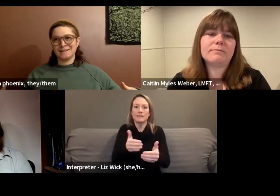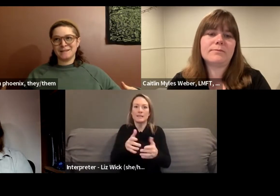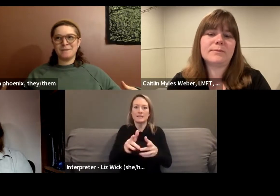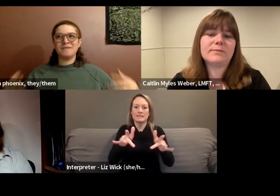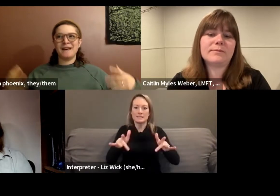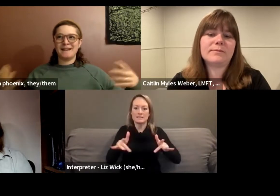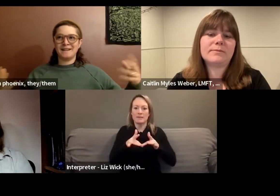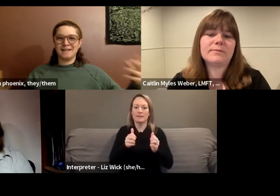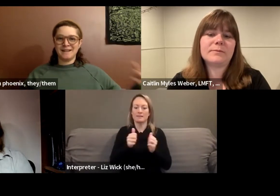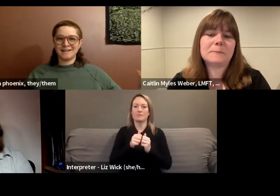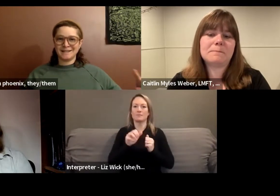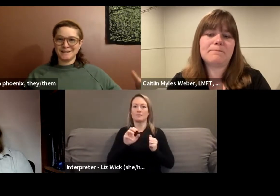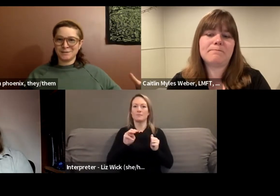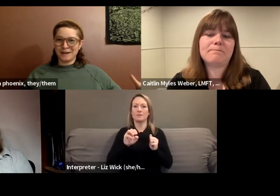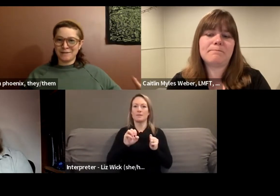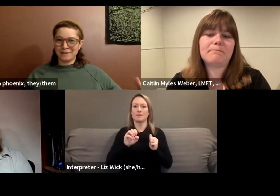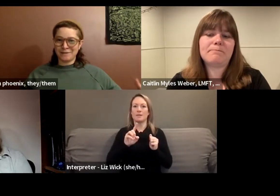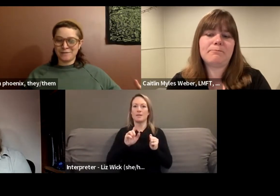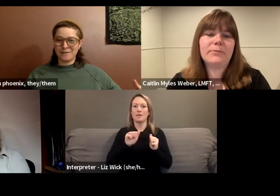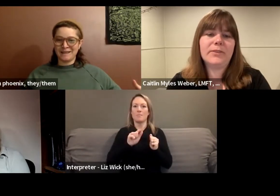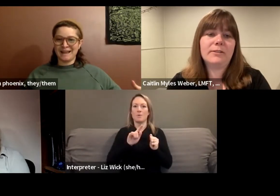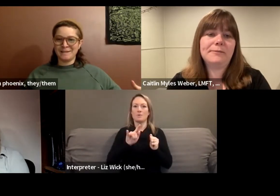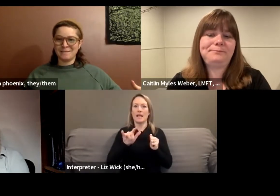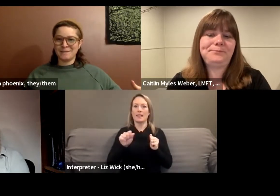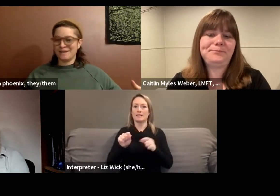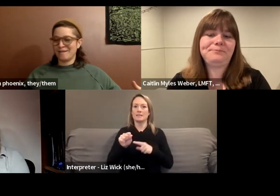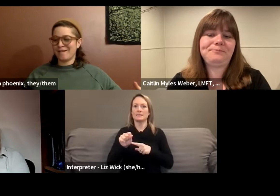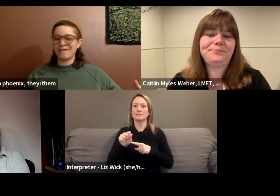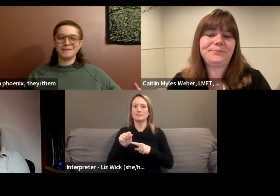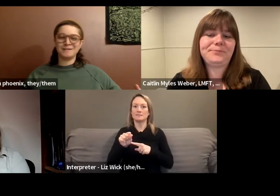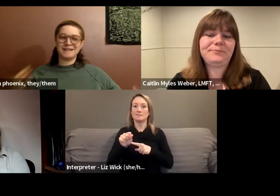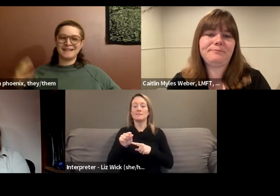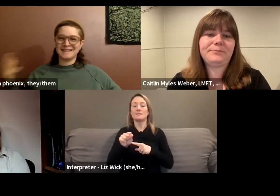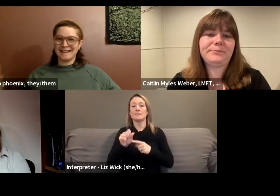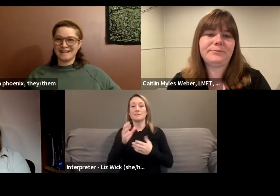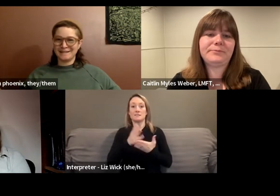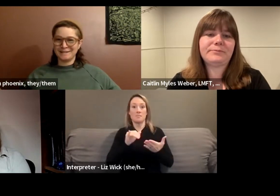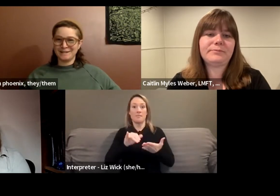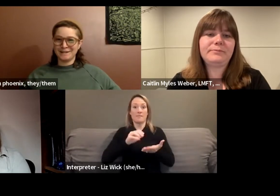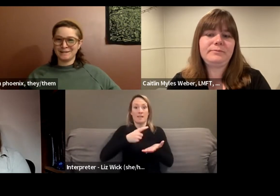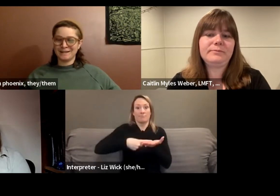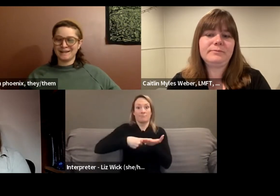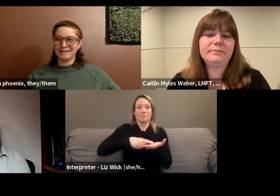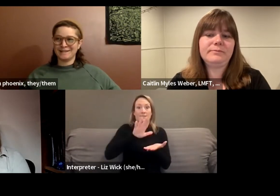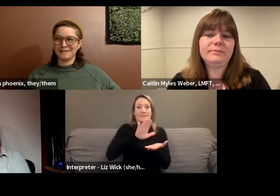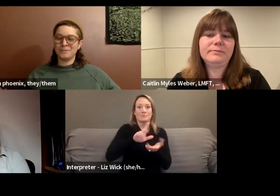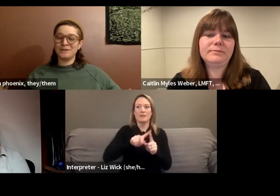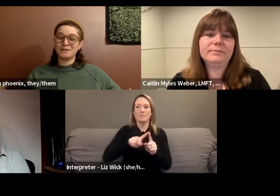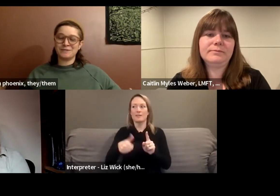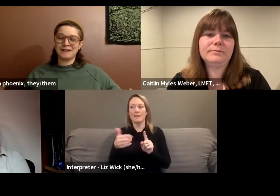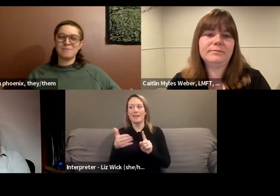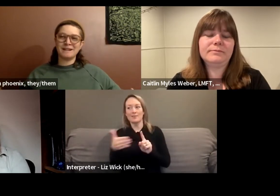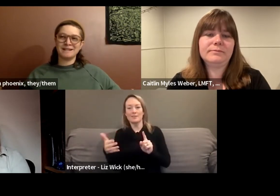some of that, yes, is great for informing that, but there are also things you know, that so much of what I bring